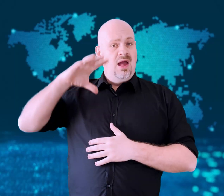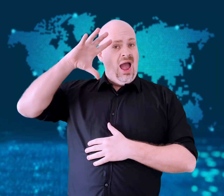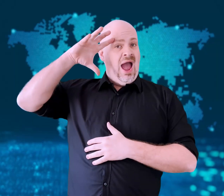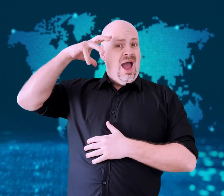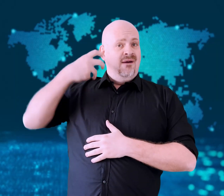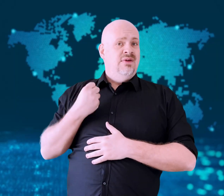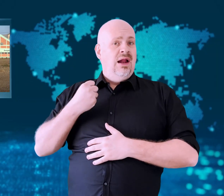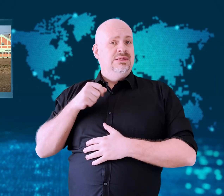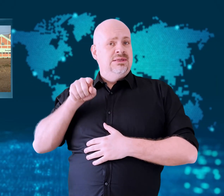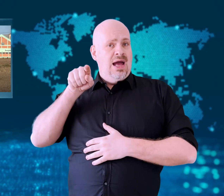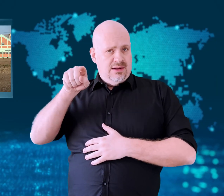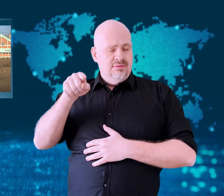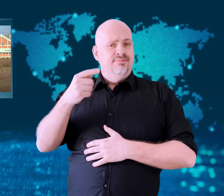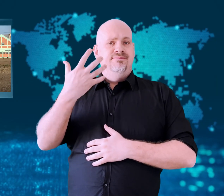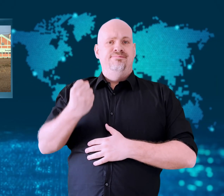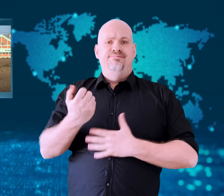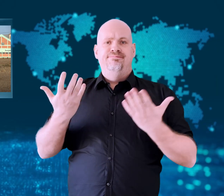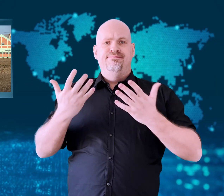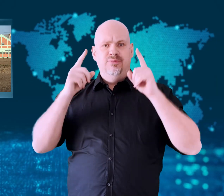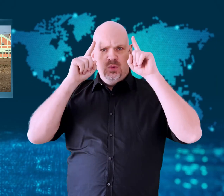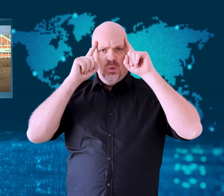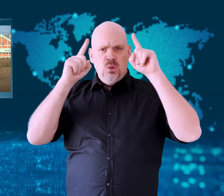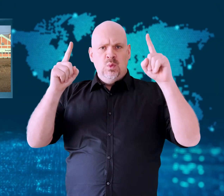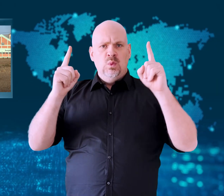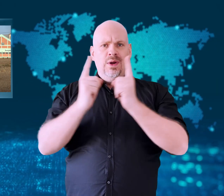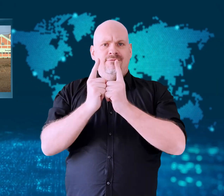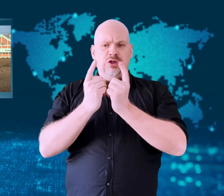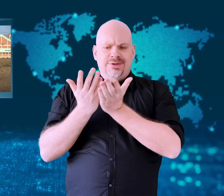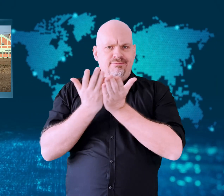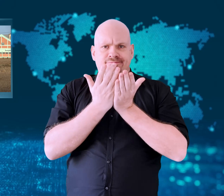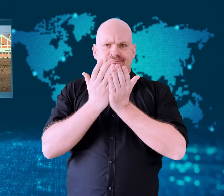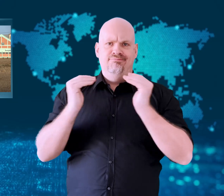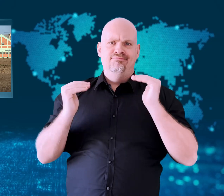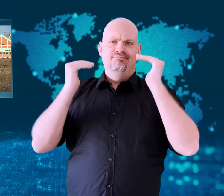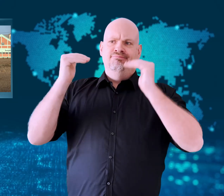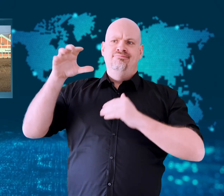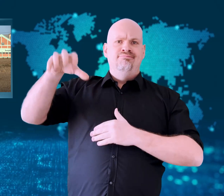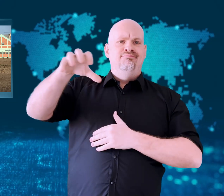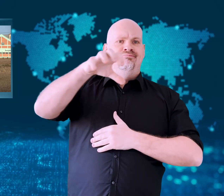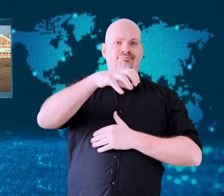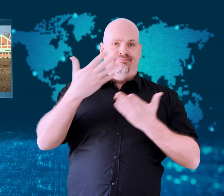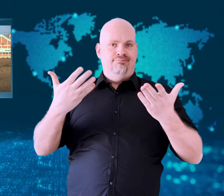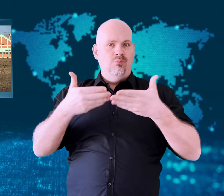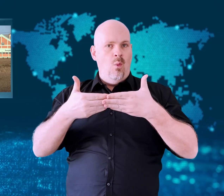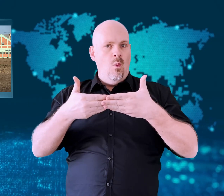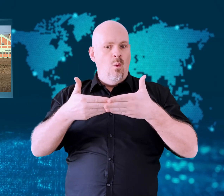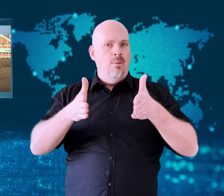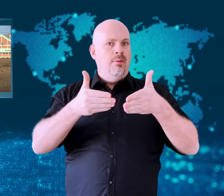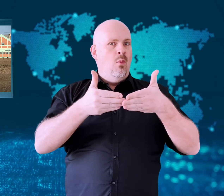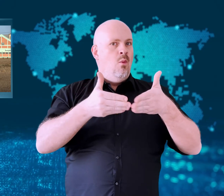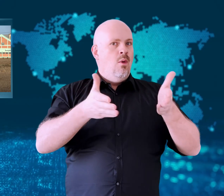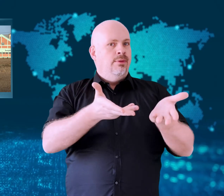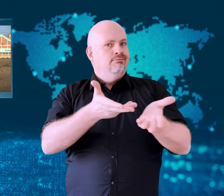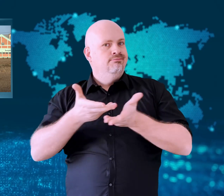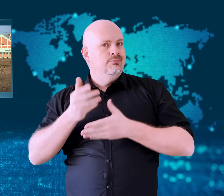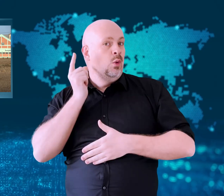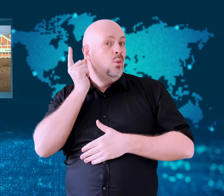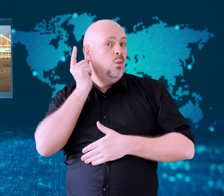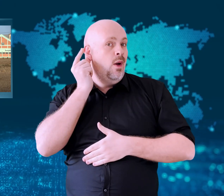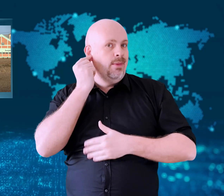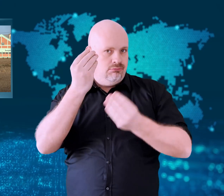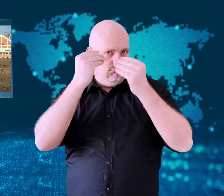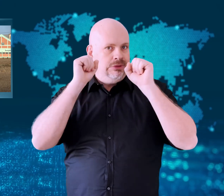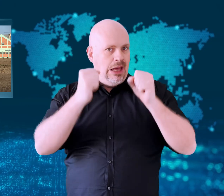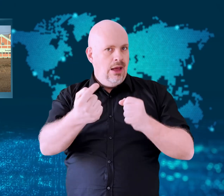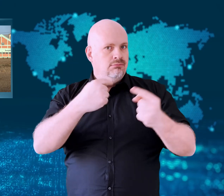[Gavin]: Universities in Afghanistan are re-opening to female students.